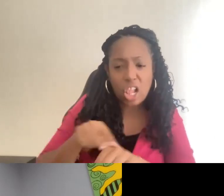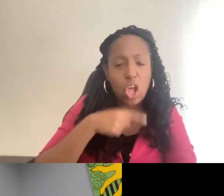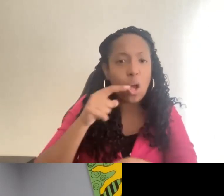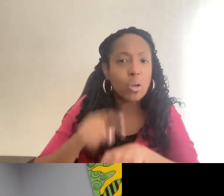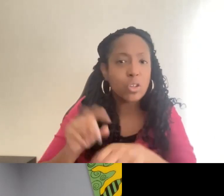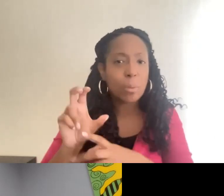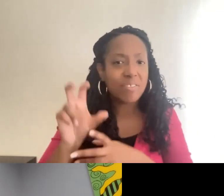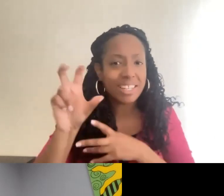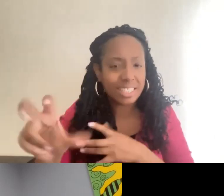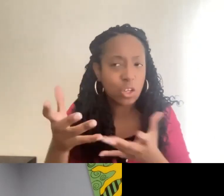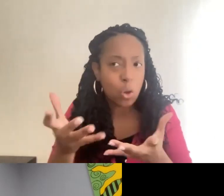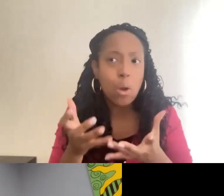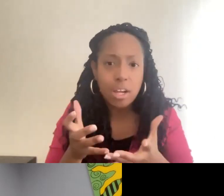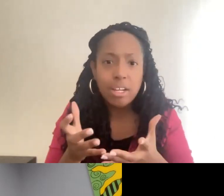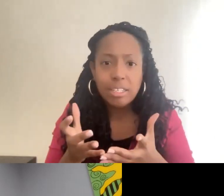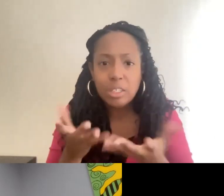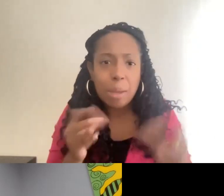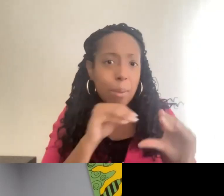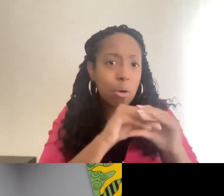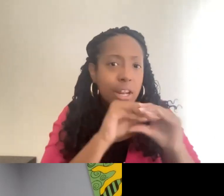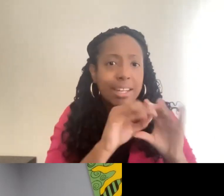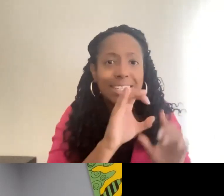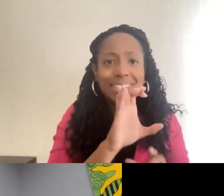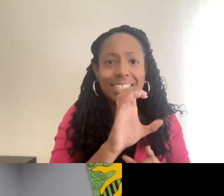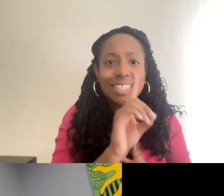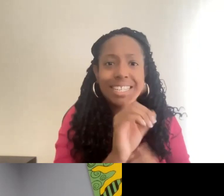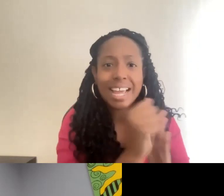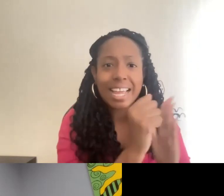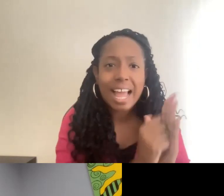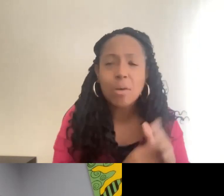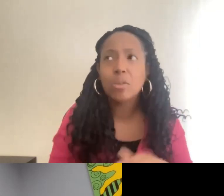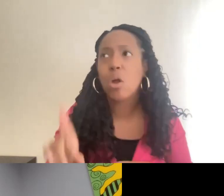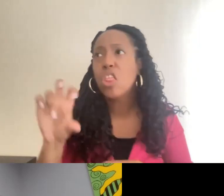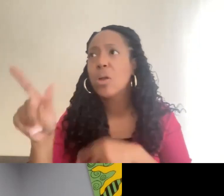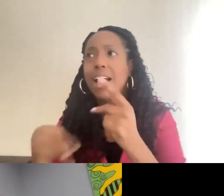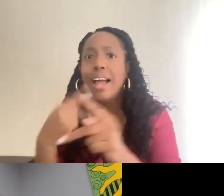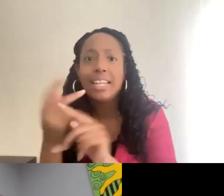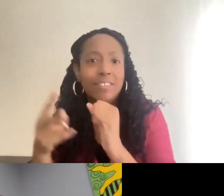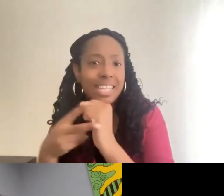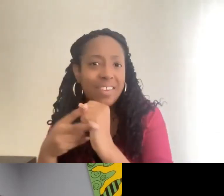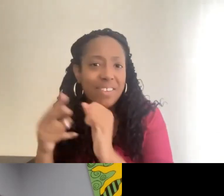you want to leave it into CDs or you know high yield savings or your regular s right something